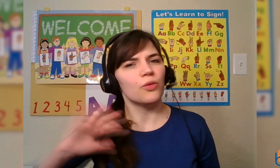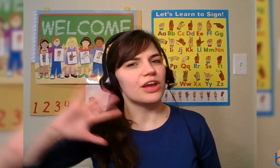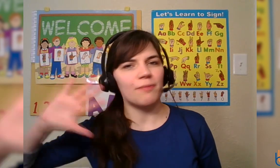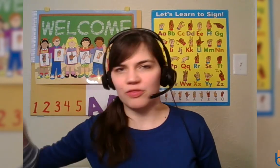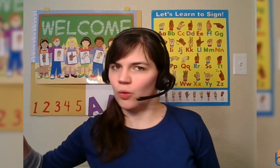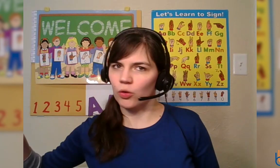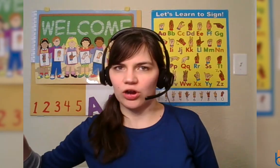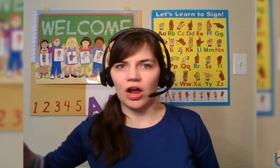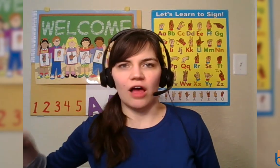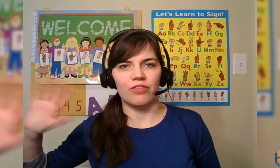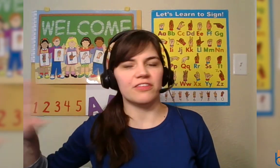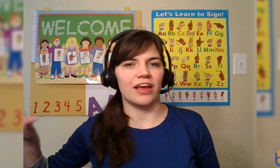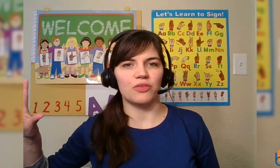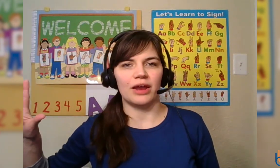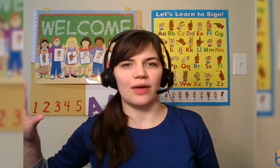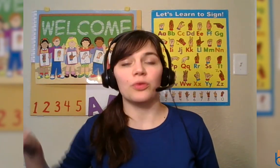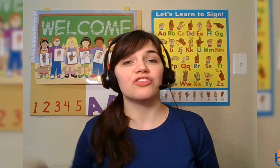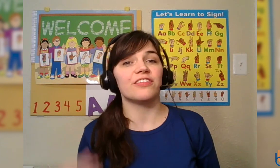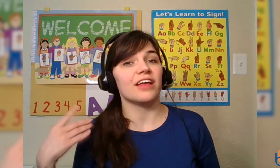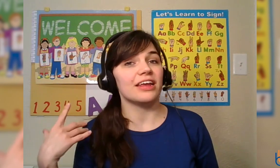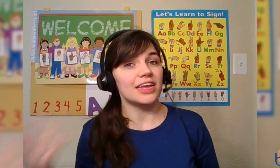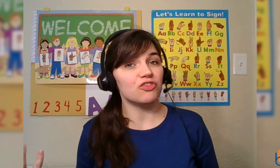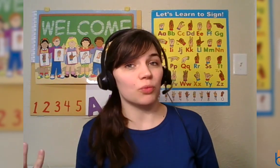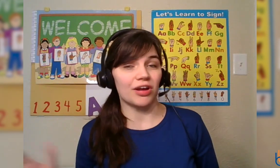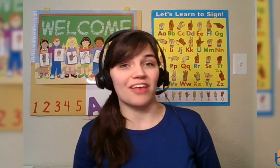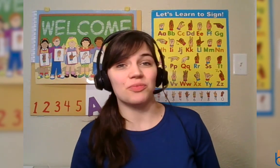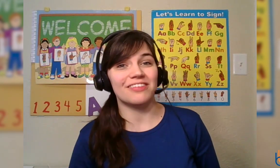worry about the order of the signs right now, we'll just sign each word as we say